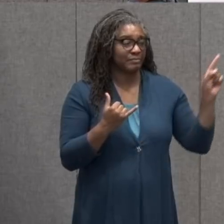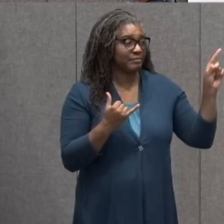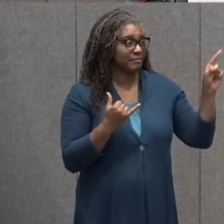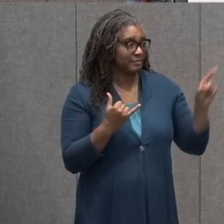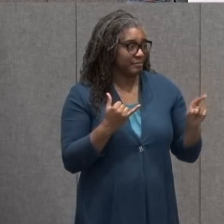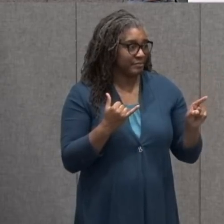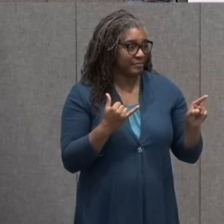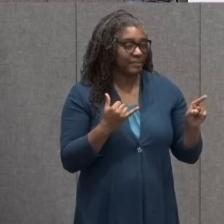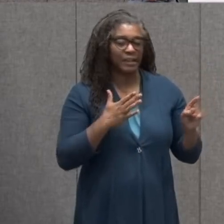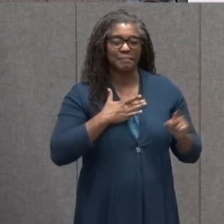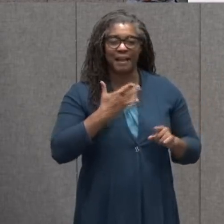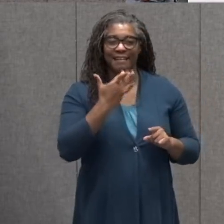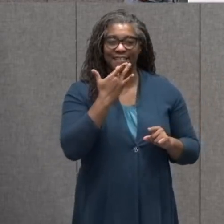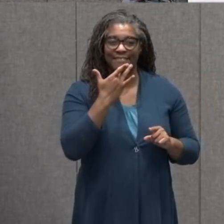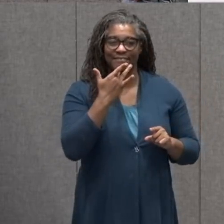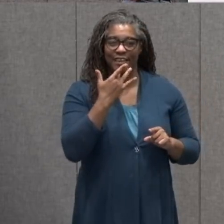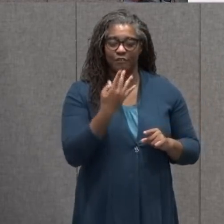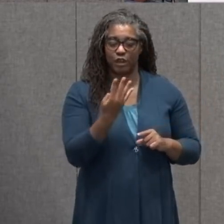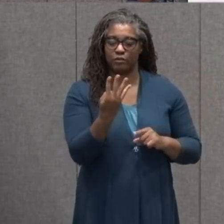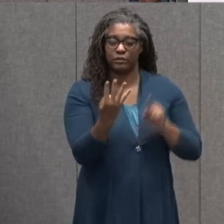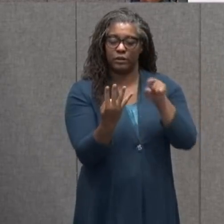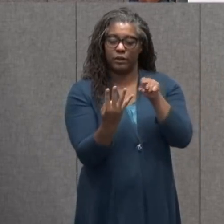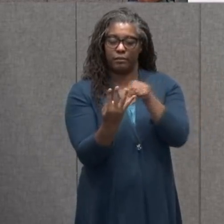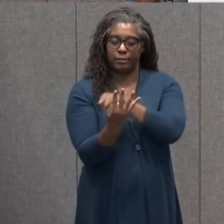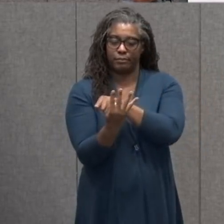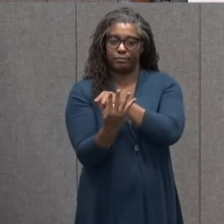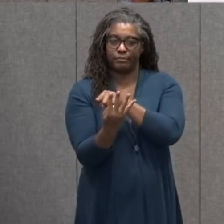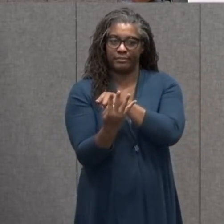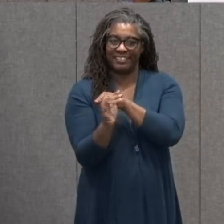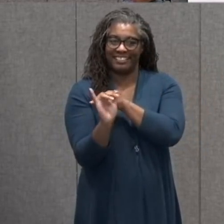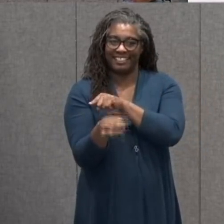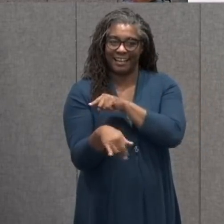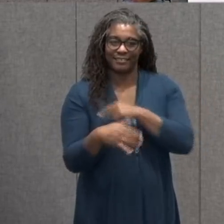to make is when I make one going across. So now we have another group of five.